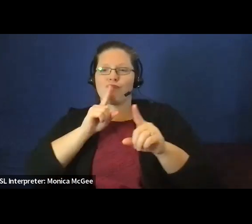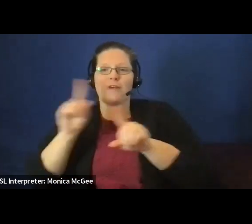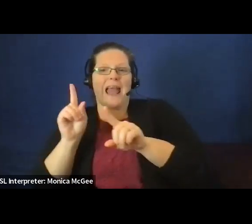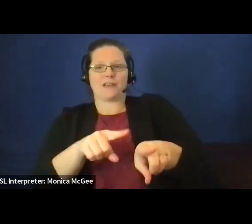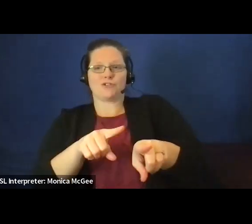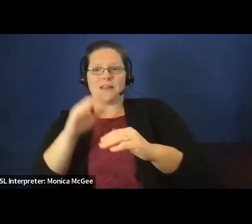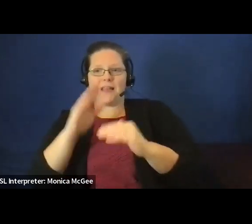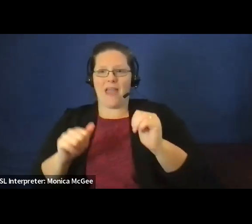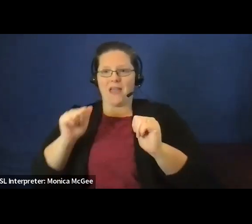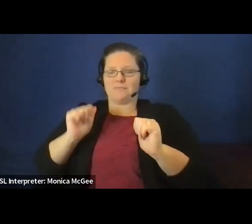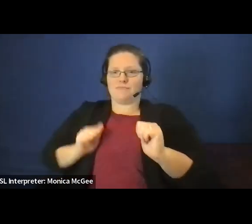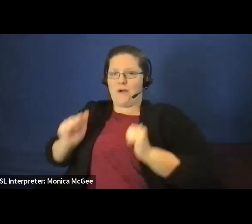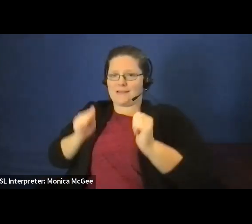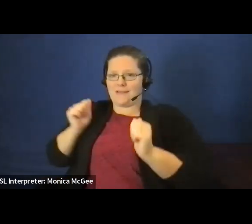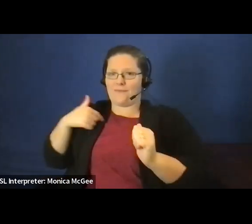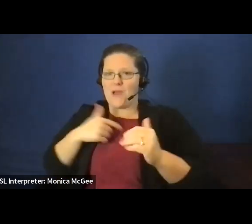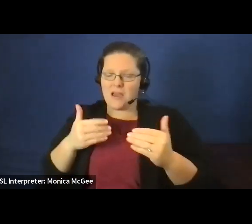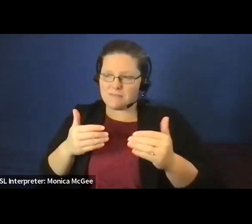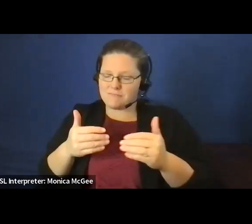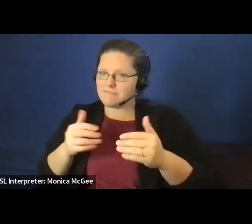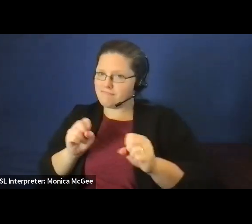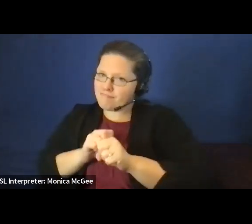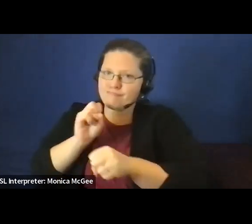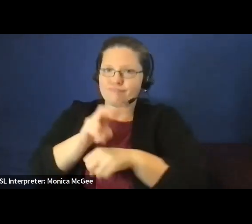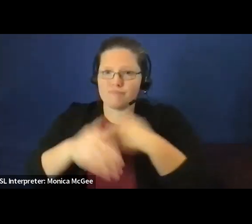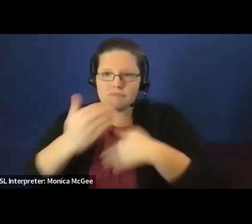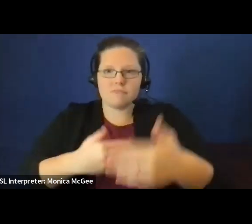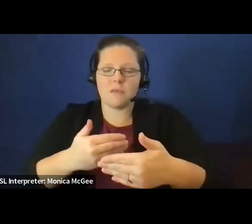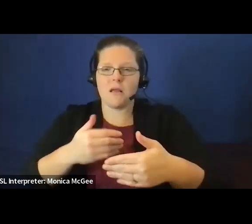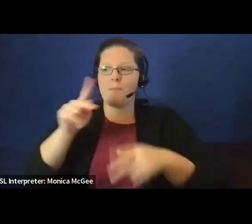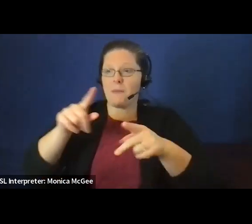lot of opinions. What was in place and what we did were more of a defensive